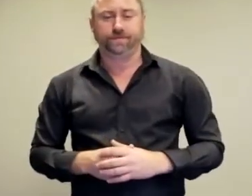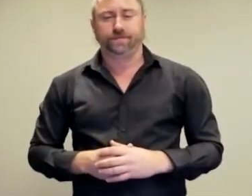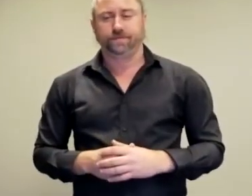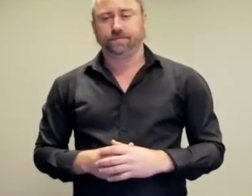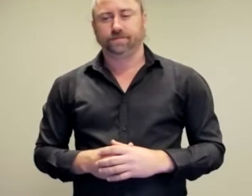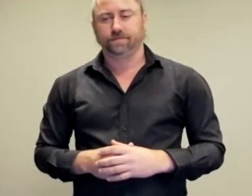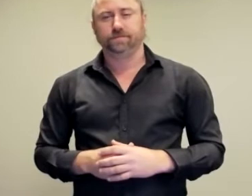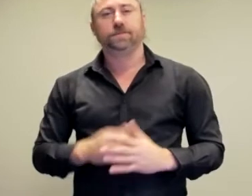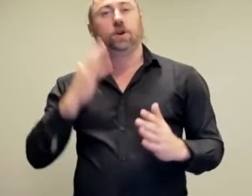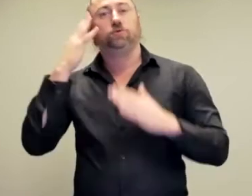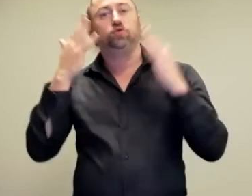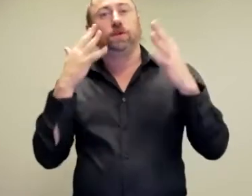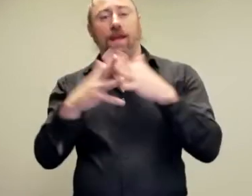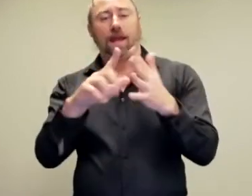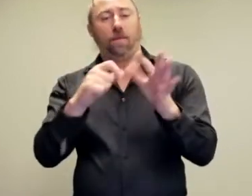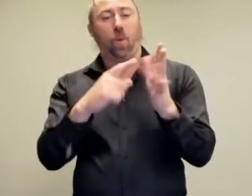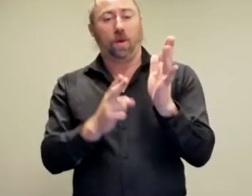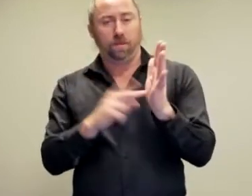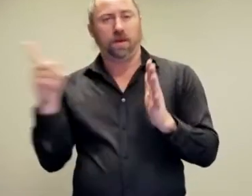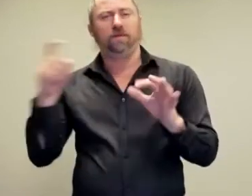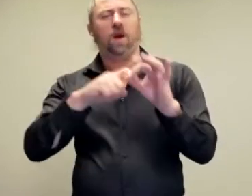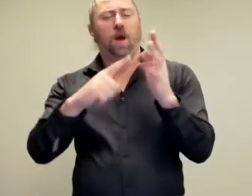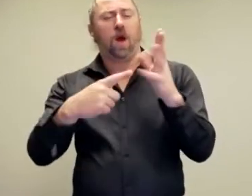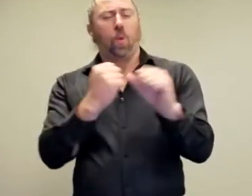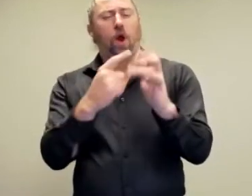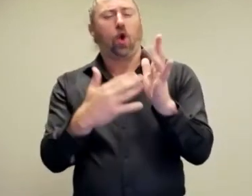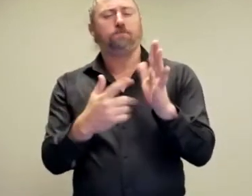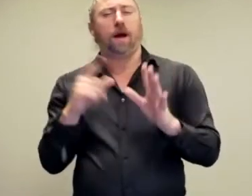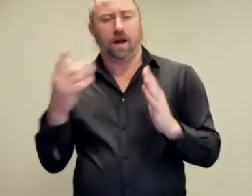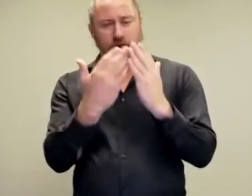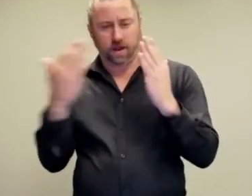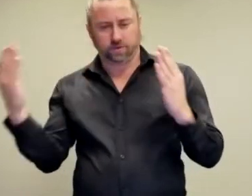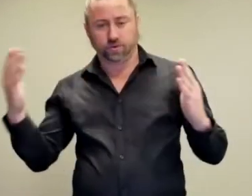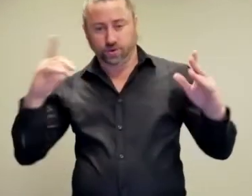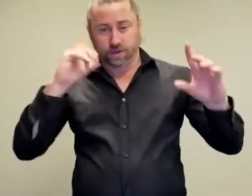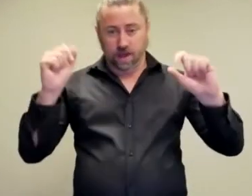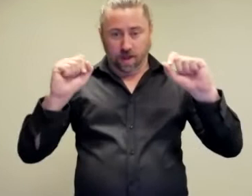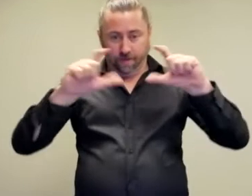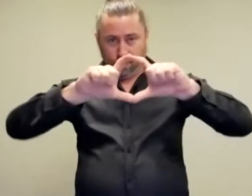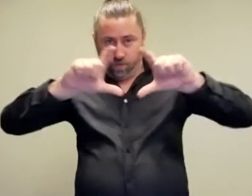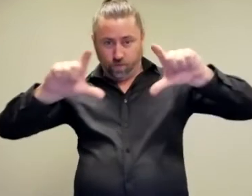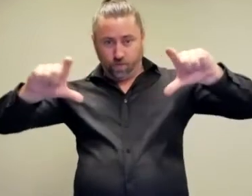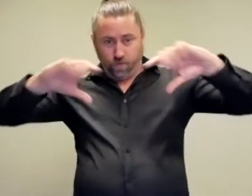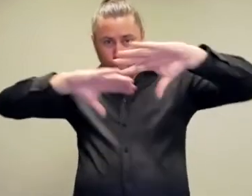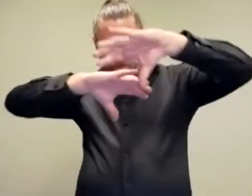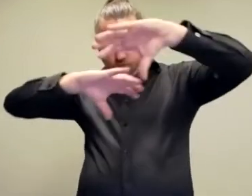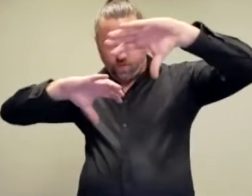In Dream Weapon which is from the QAGOMA Collection, the horizontally aligned walls of the crevice assume a womb-like